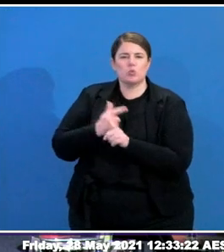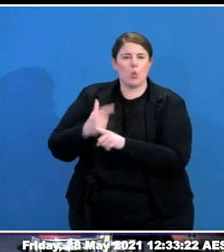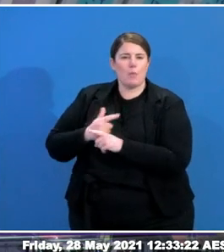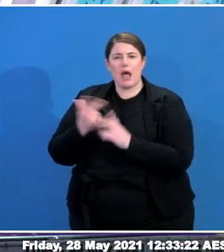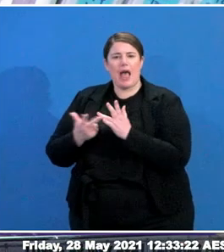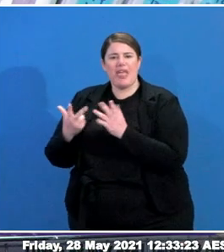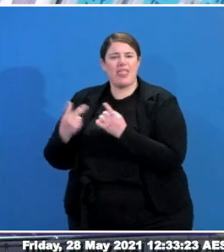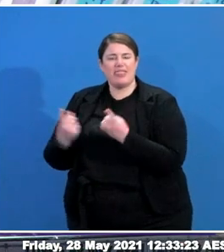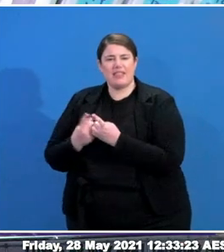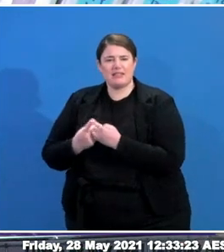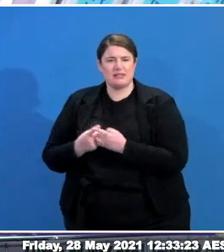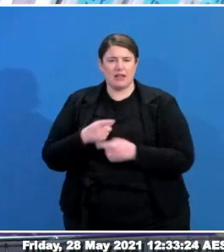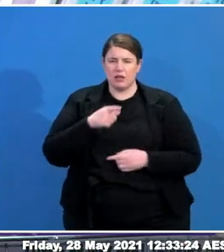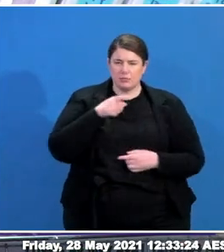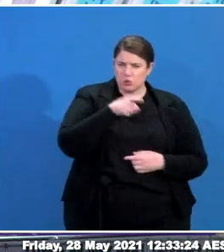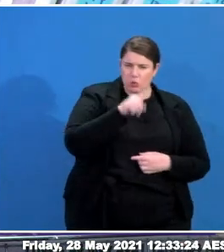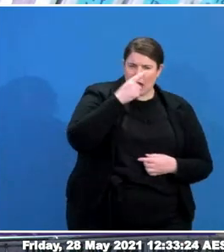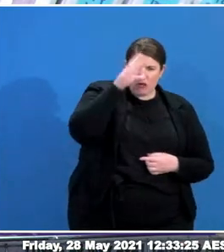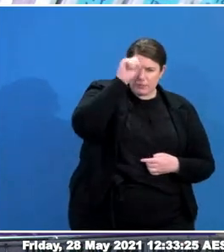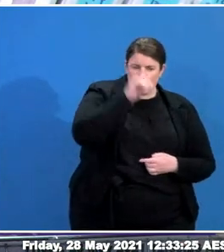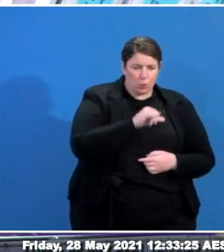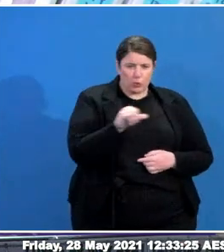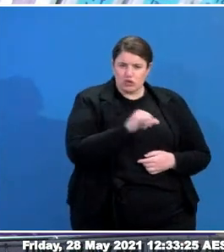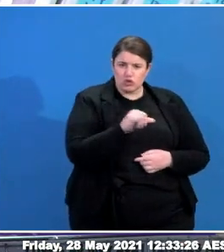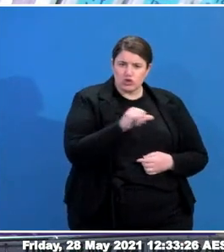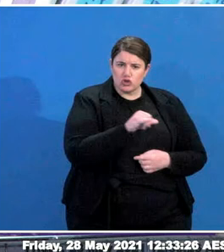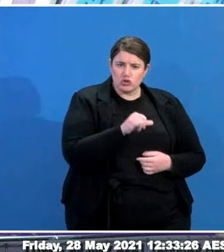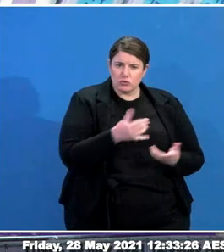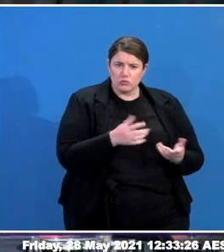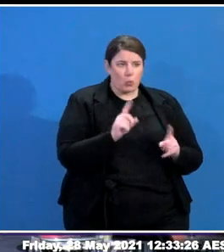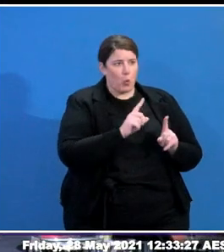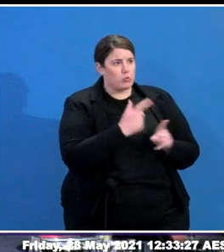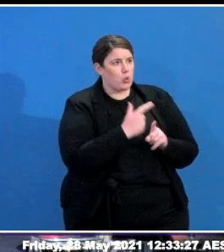And you can't remember whether other matters at that time were or were not discussed; is that right?